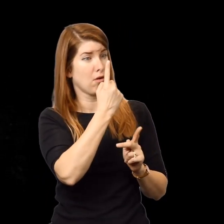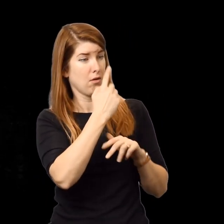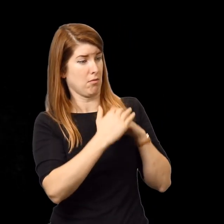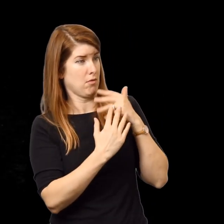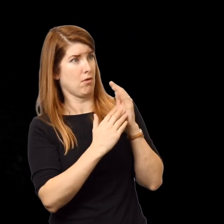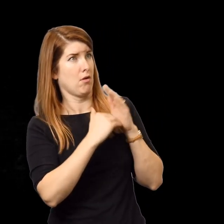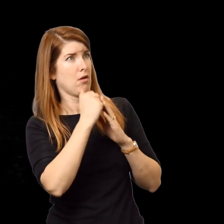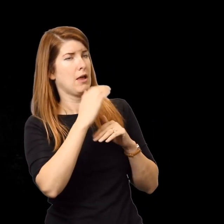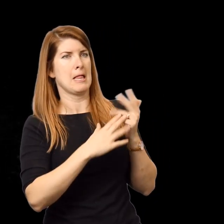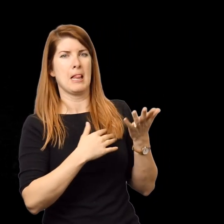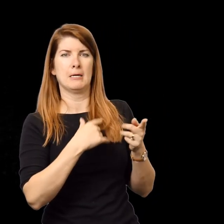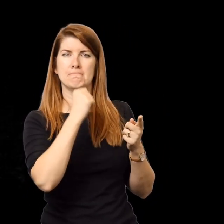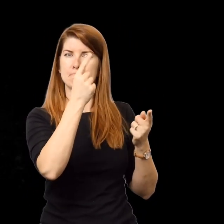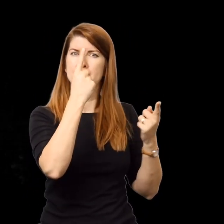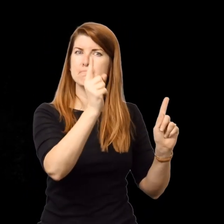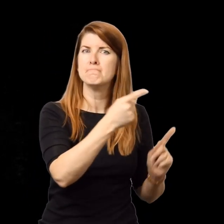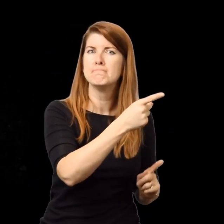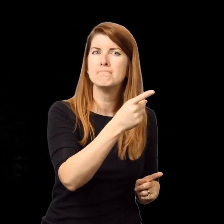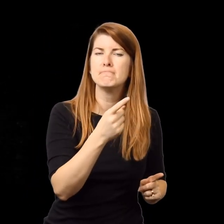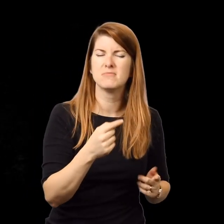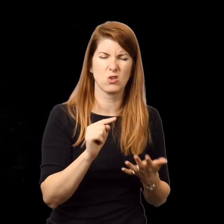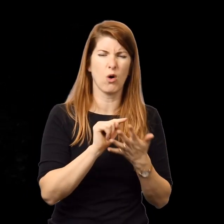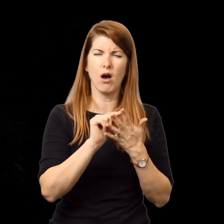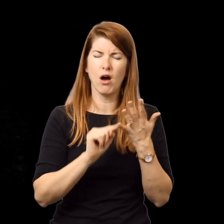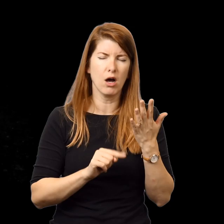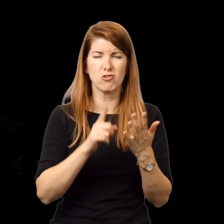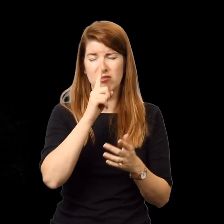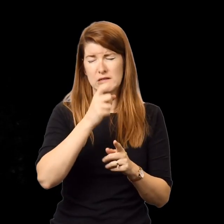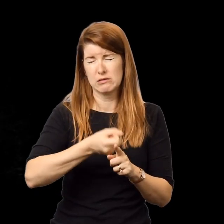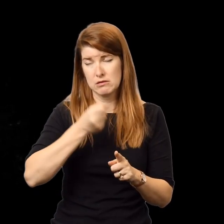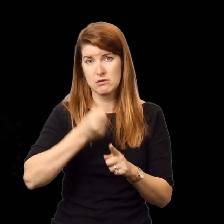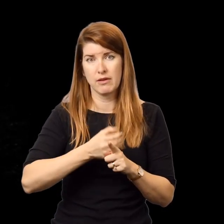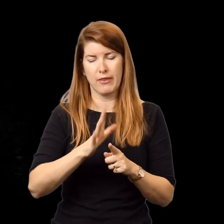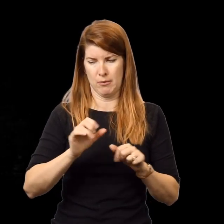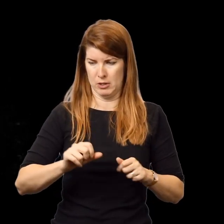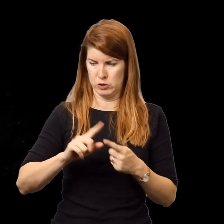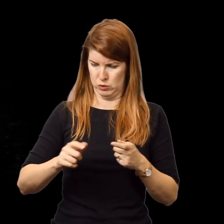So, it has a dramatic impact on the regulation abilities affects.